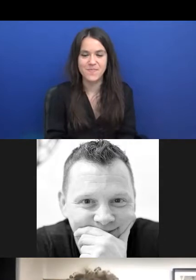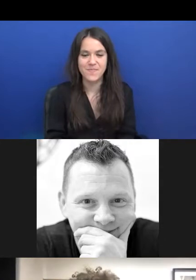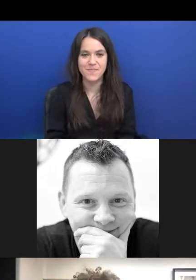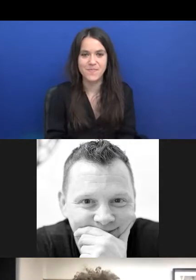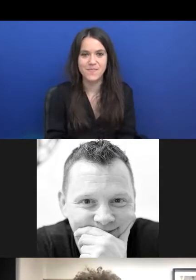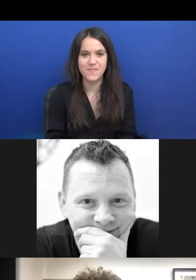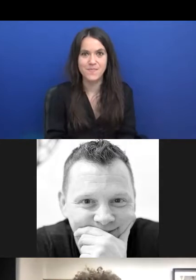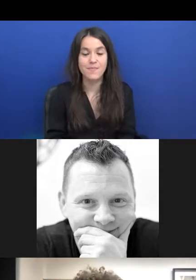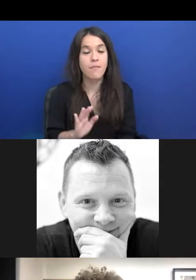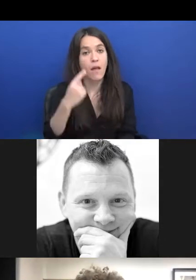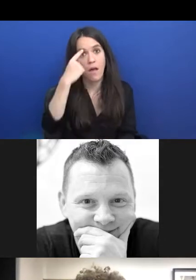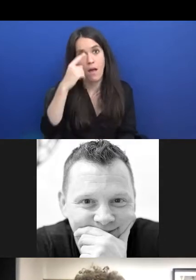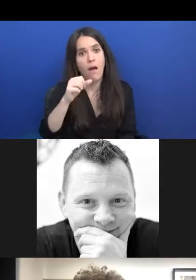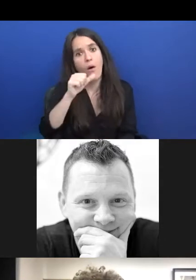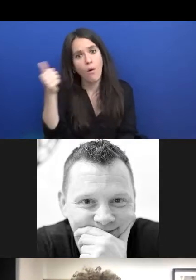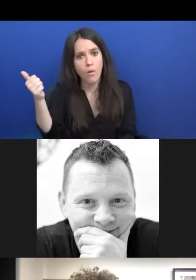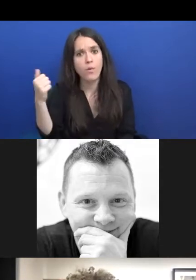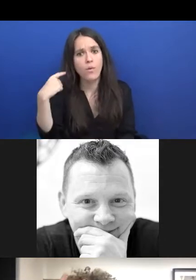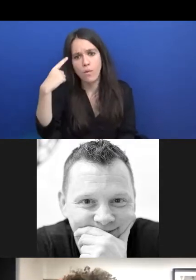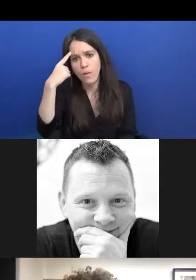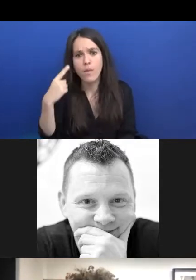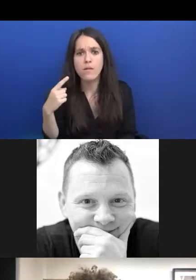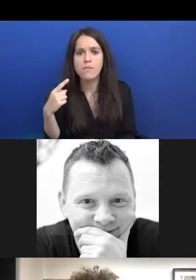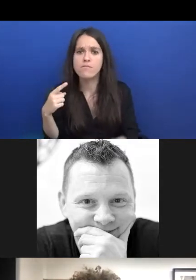new field and so it's very open at the moment I think this conference has really opened it